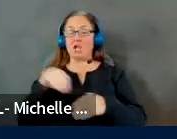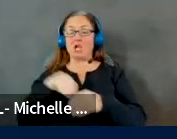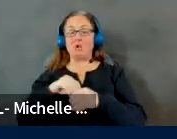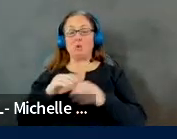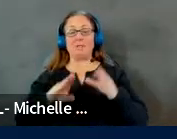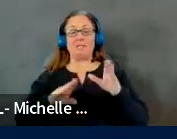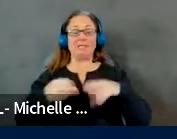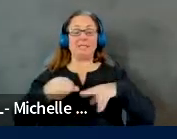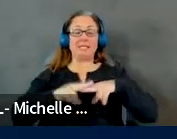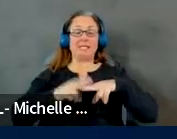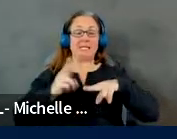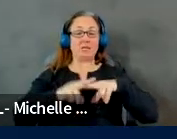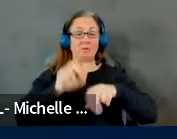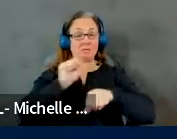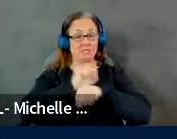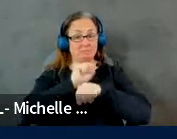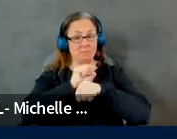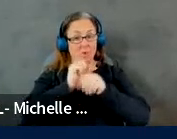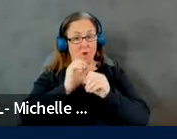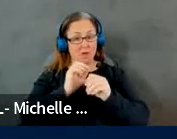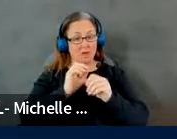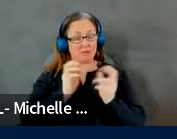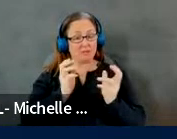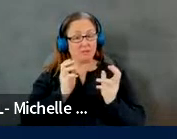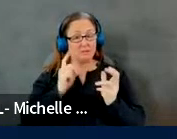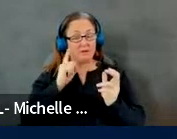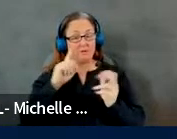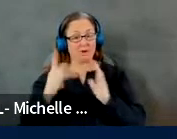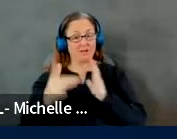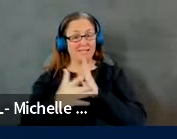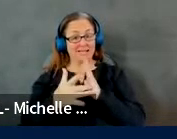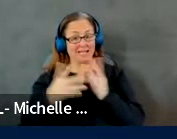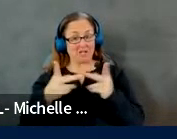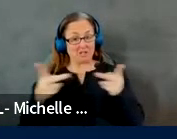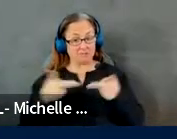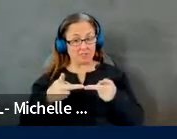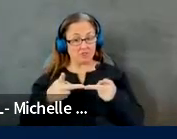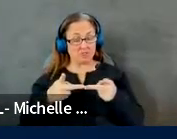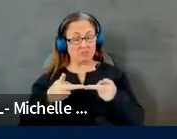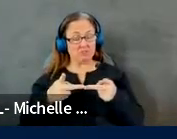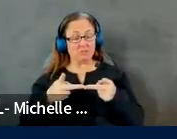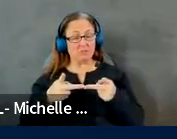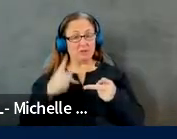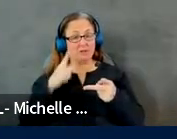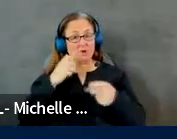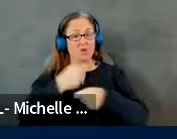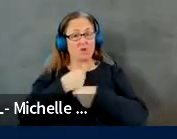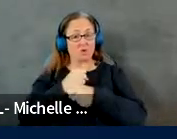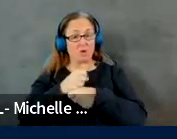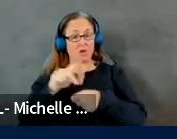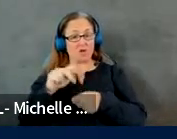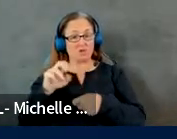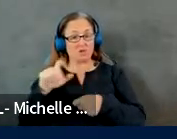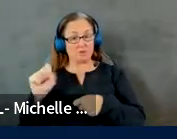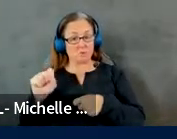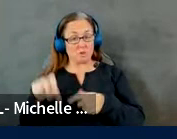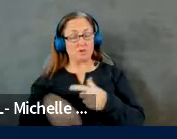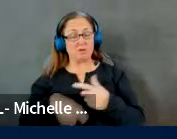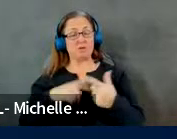increased employment in technology positions of the creation of these tools, procurement